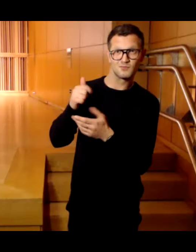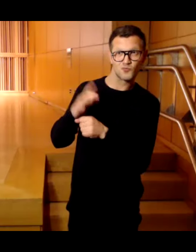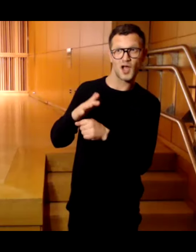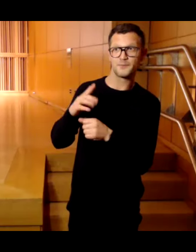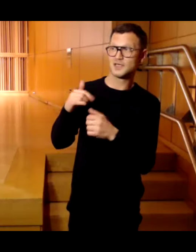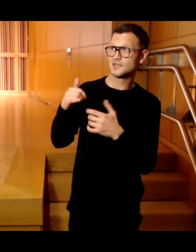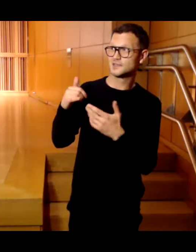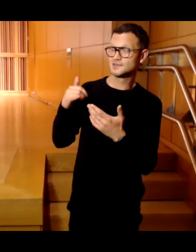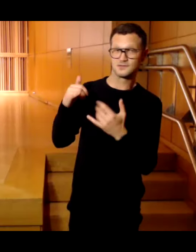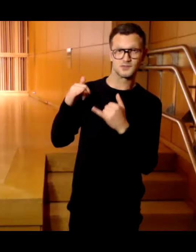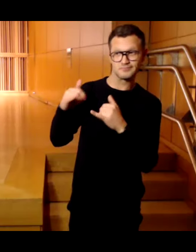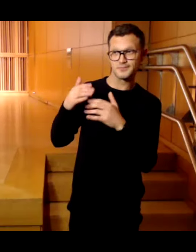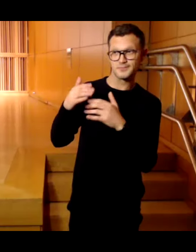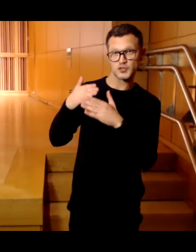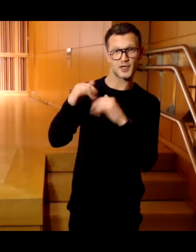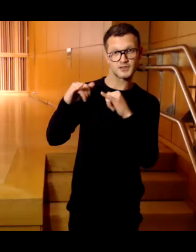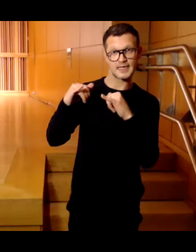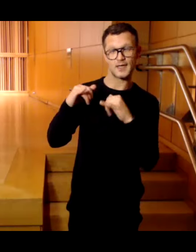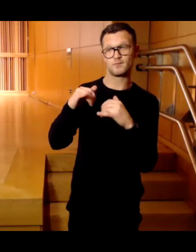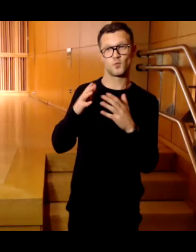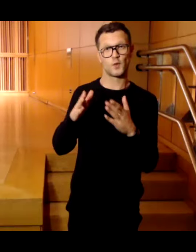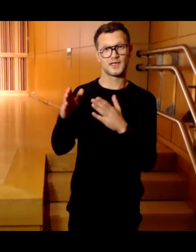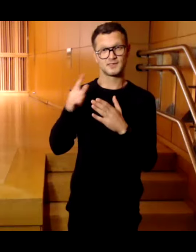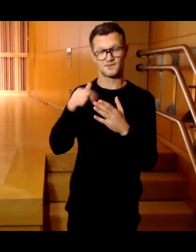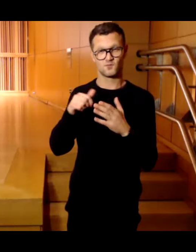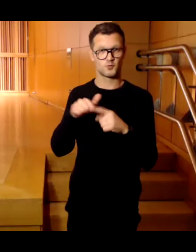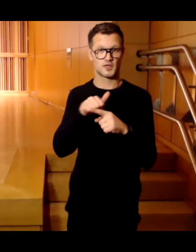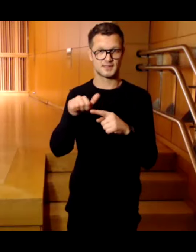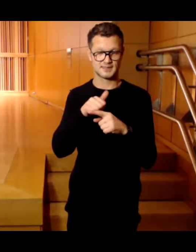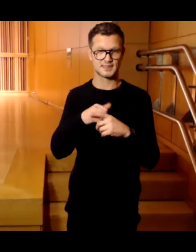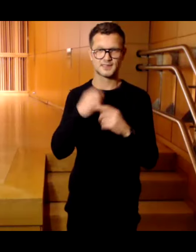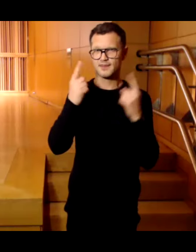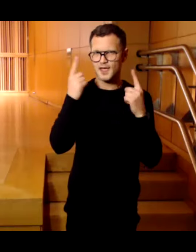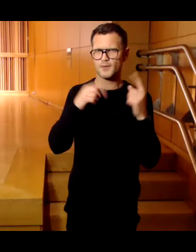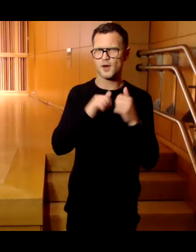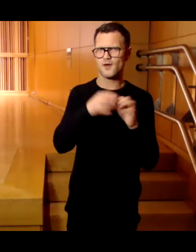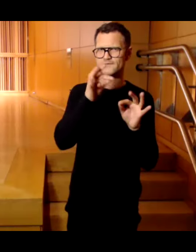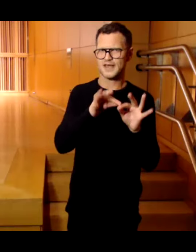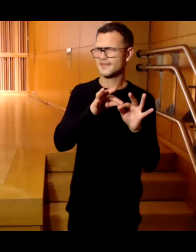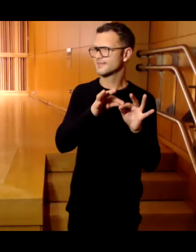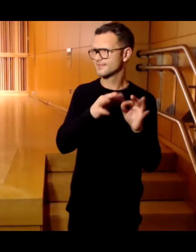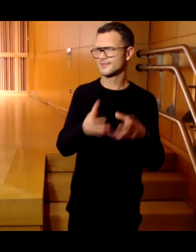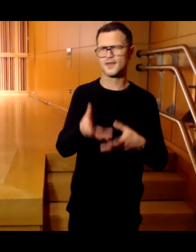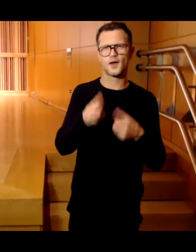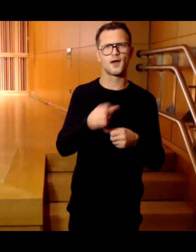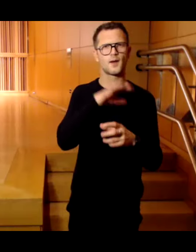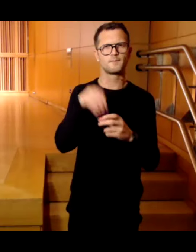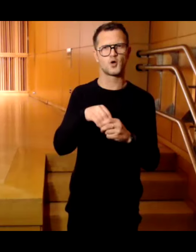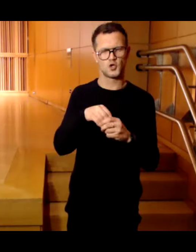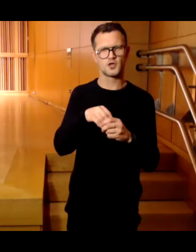ideals and practices. Thinking about the function of faith in U.S. Culture, particularly black religious culture.